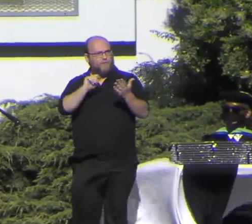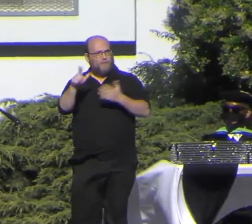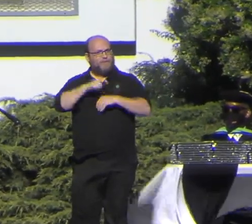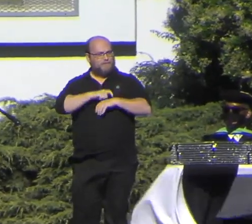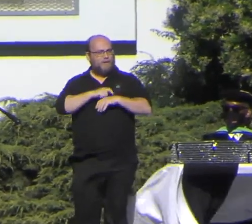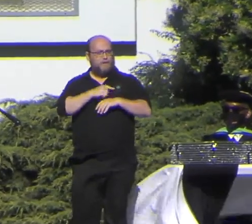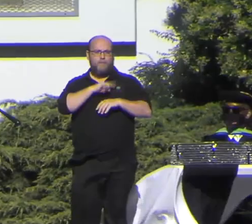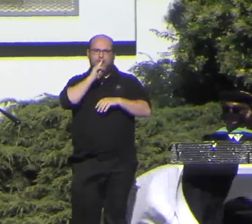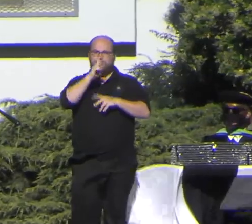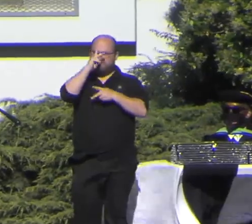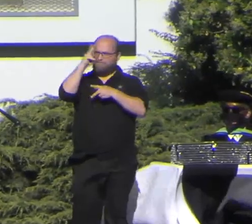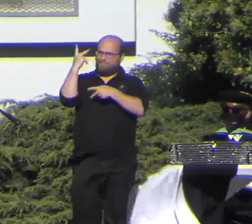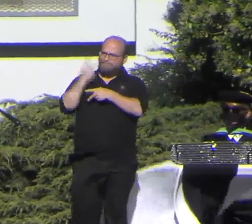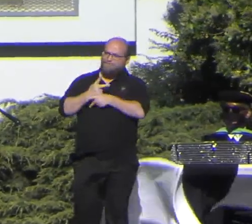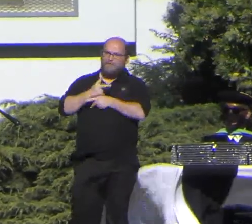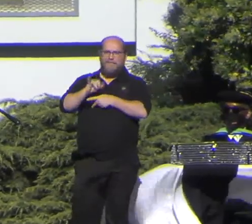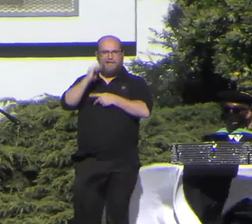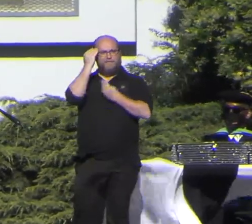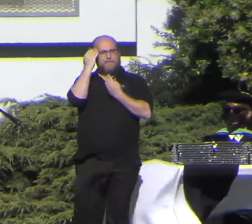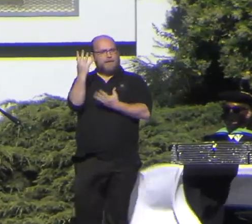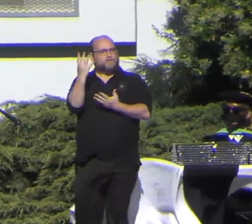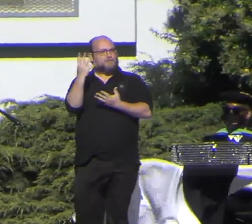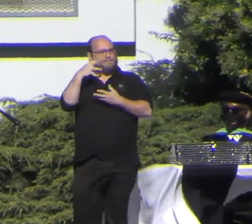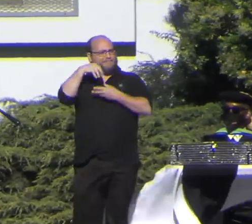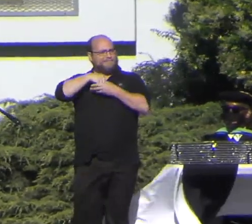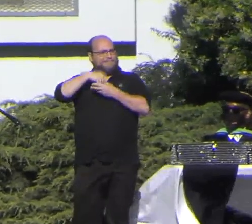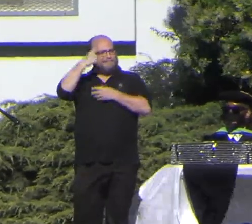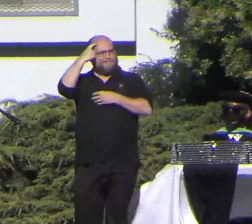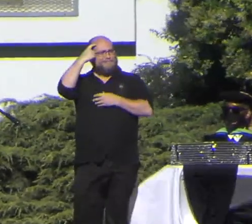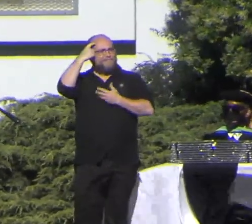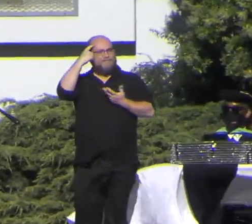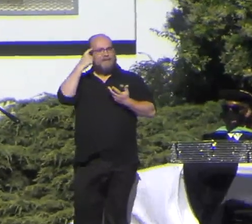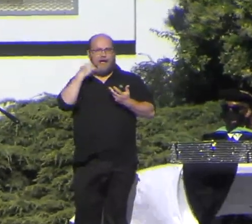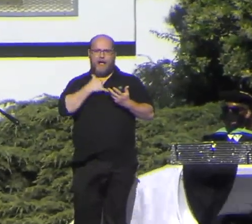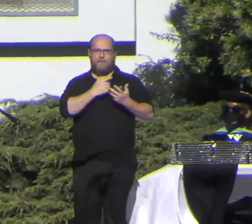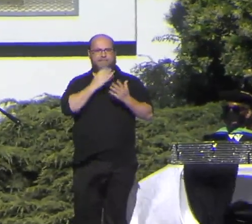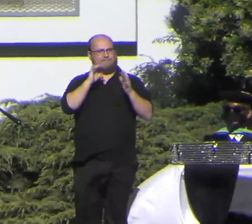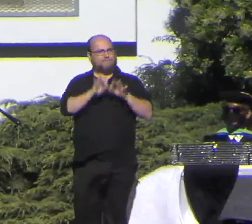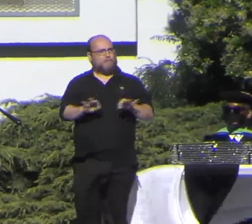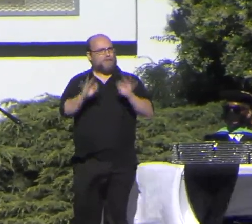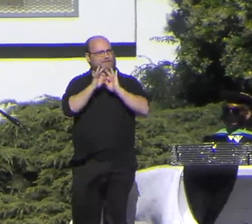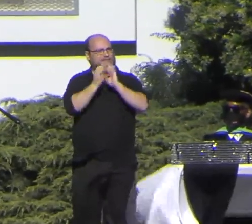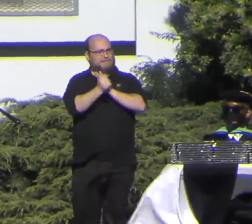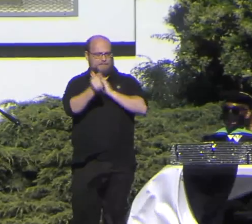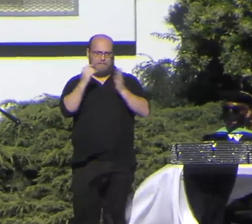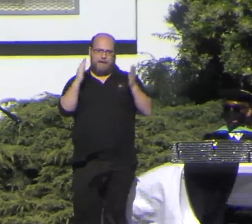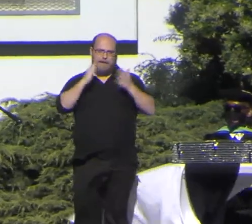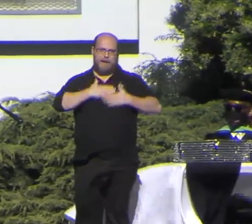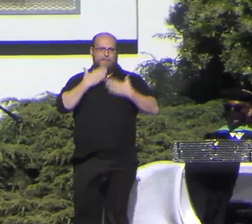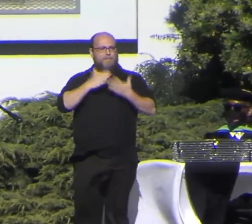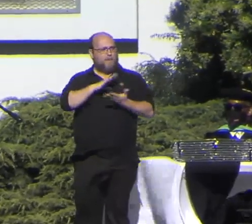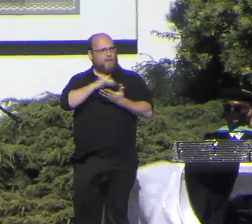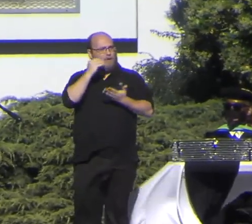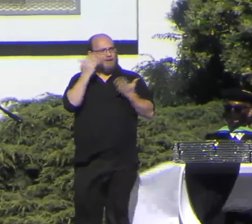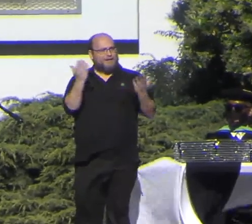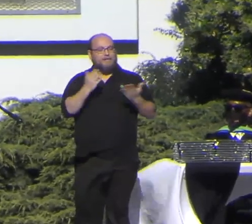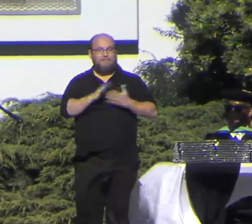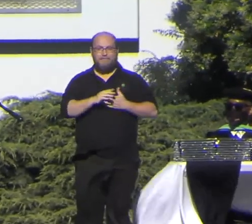it into something meaningful is an important skill I'm glad we learned as beavers. I know I'm going to make some mistakes. And that's okay.